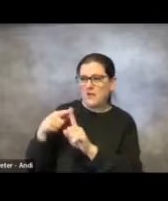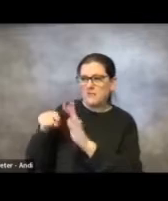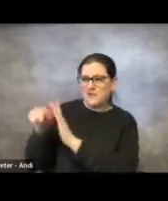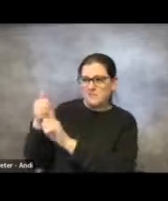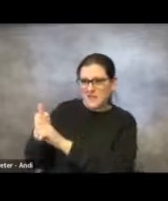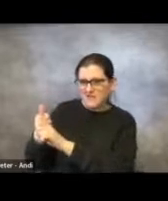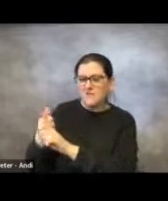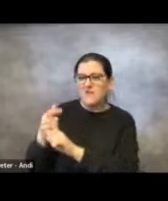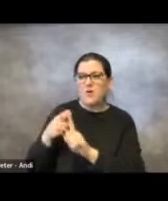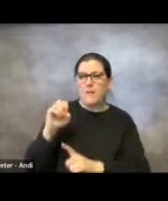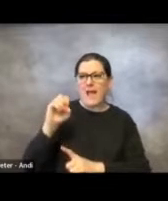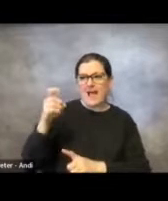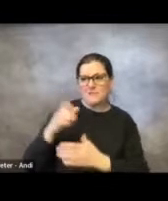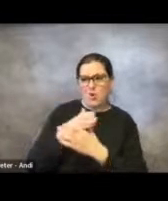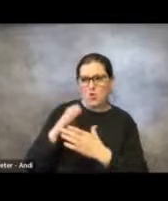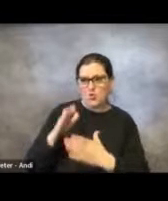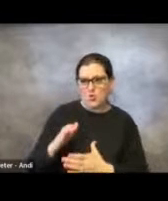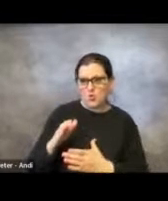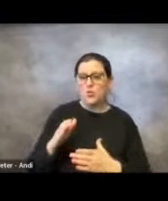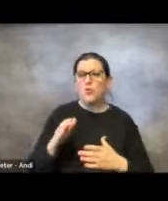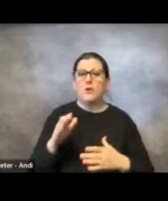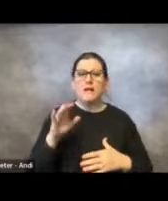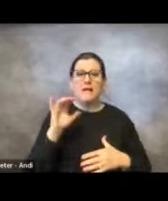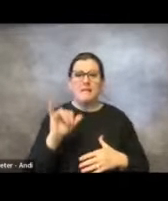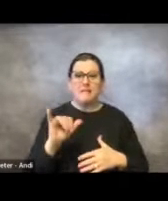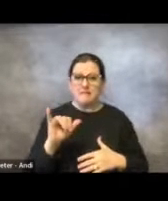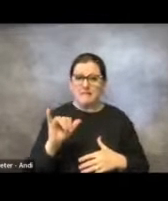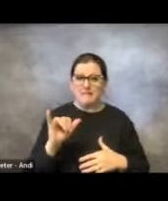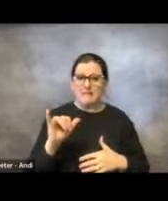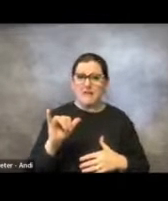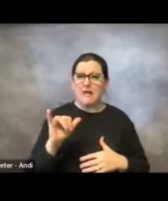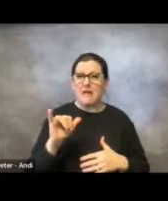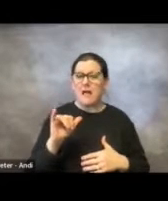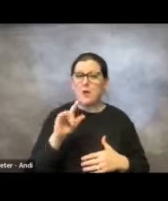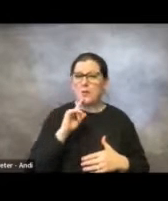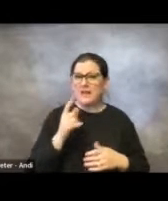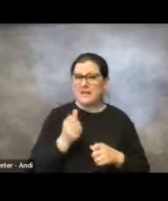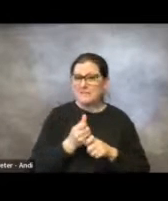partner and this kind of led a